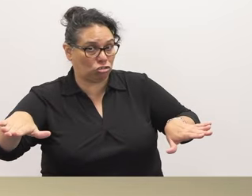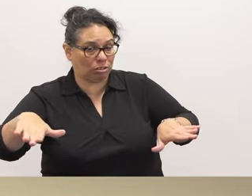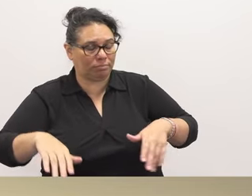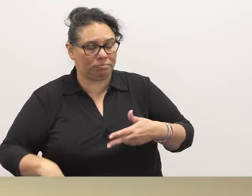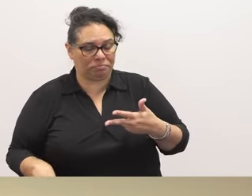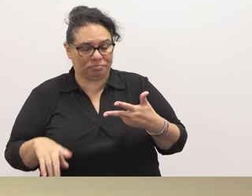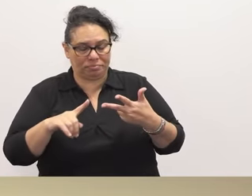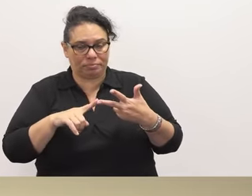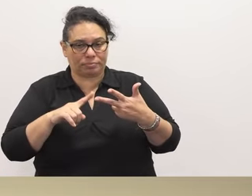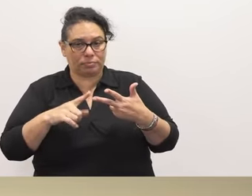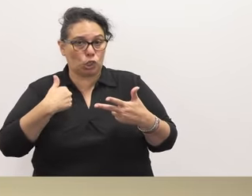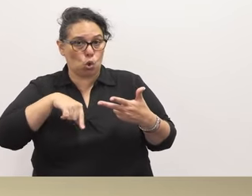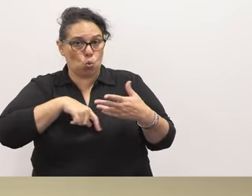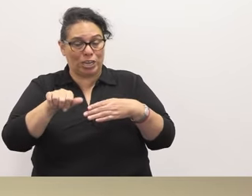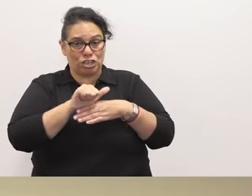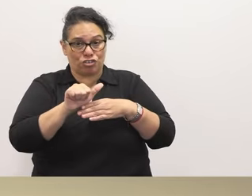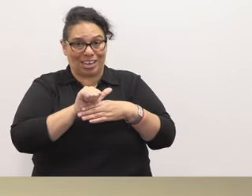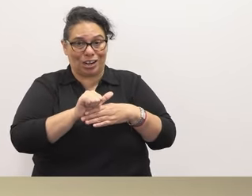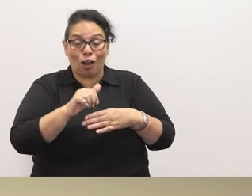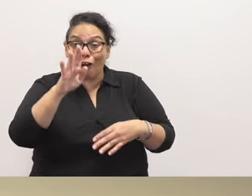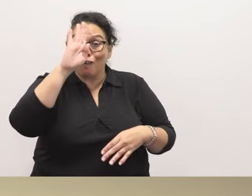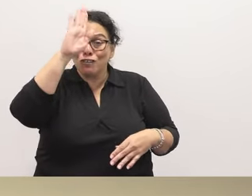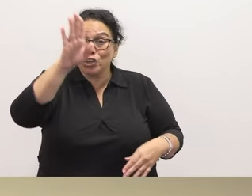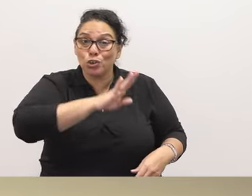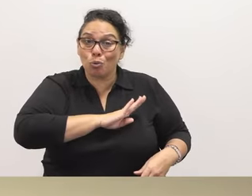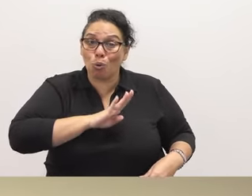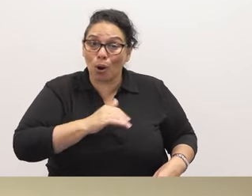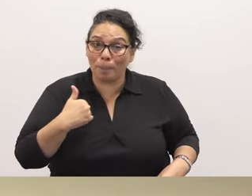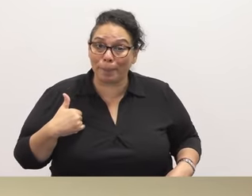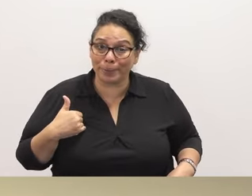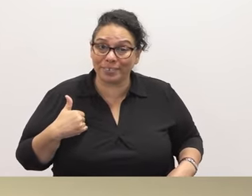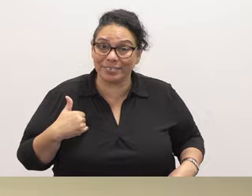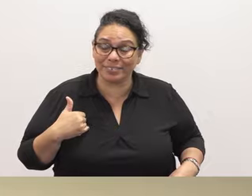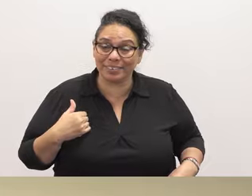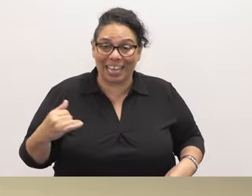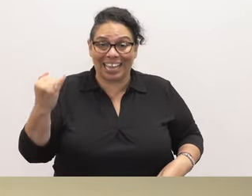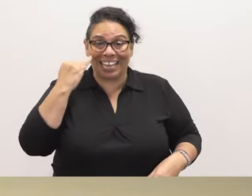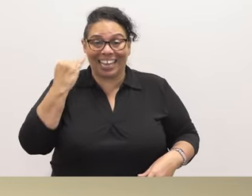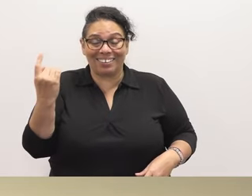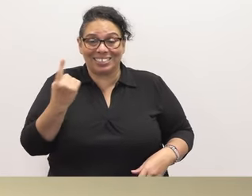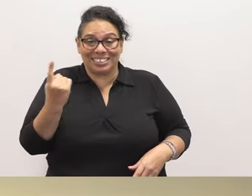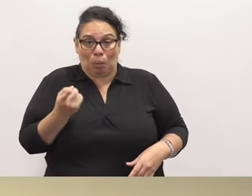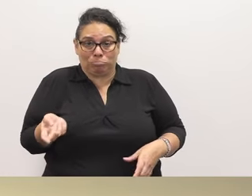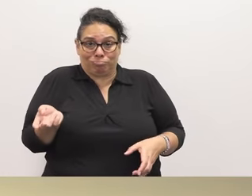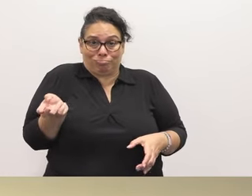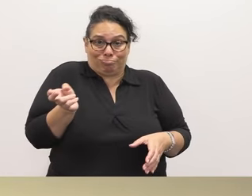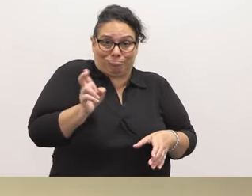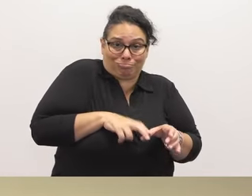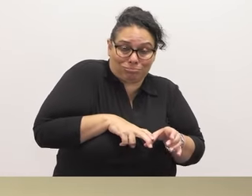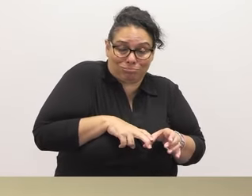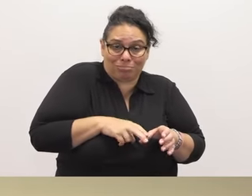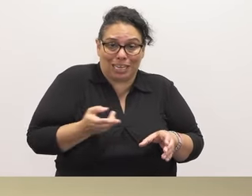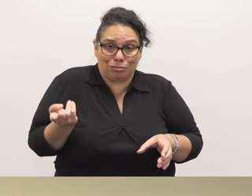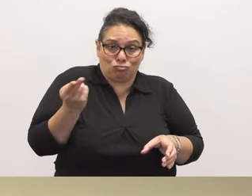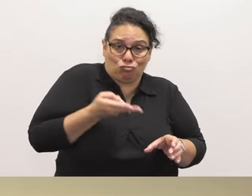are we training future board members? If somebody gets on the board and they just learn about effective boardsmanship